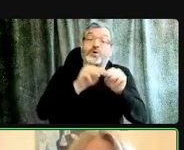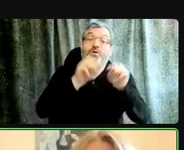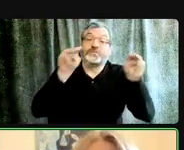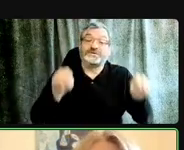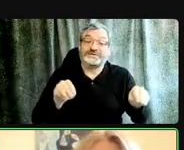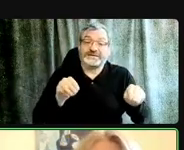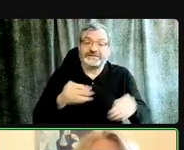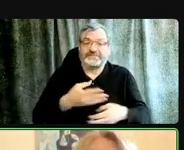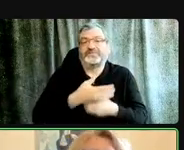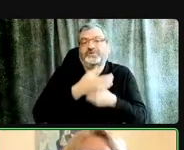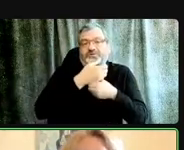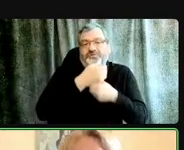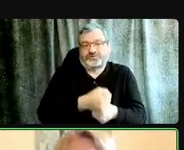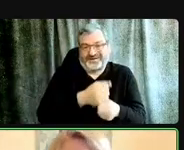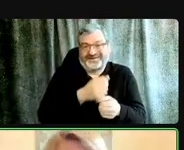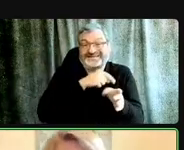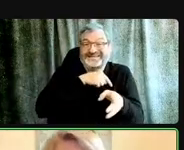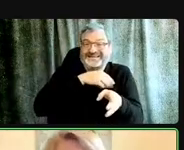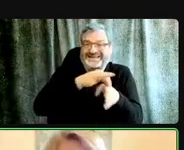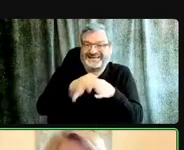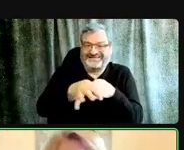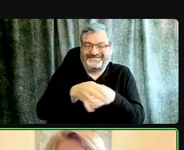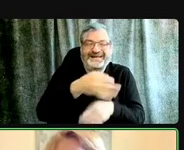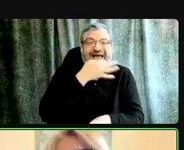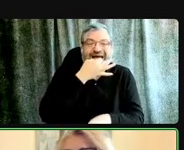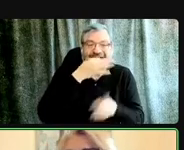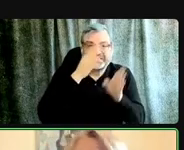see on the wall and how you should experience it.